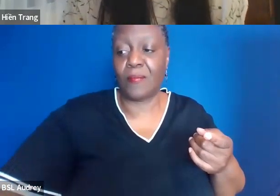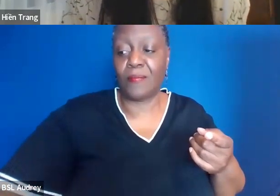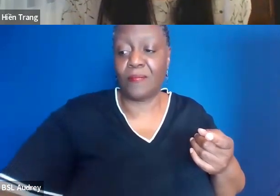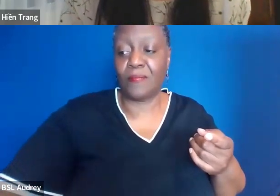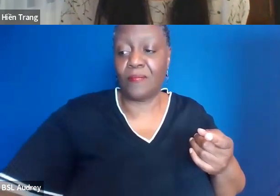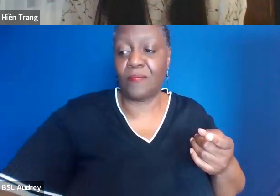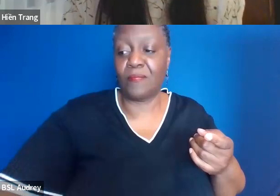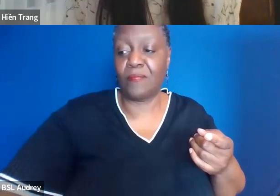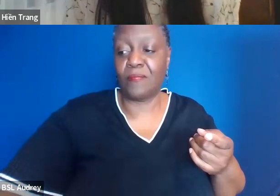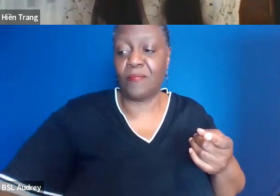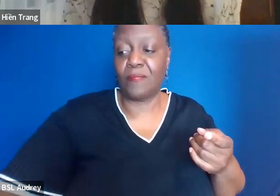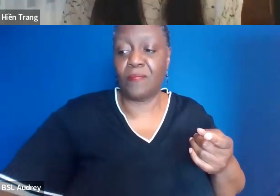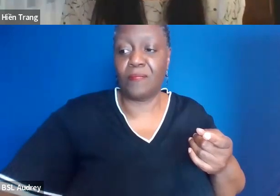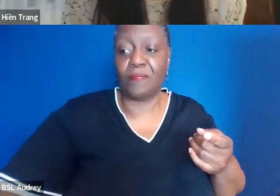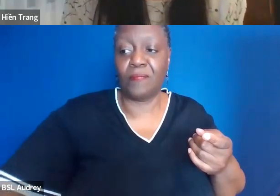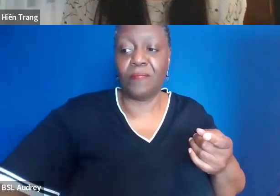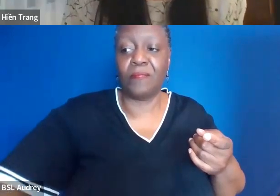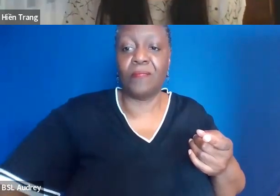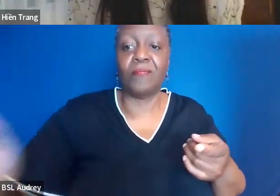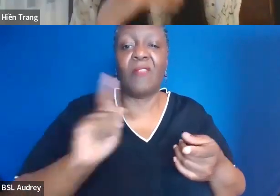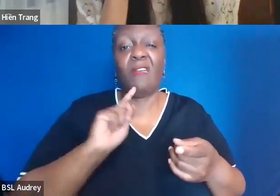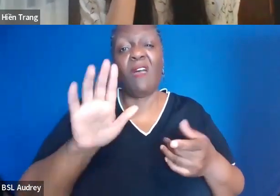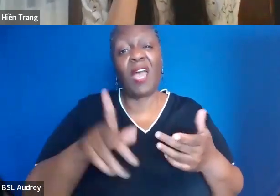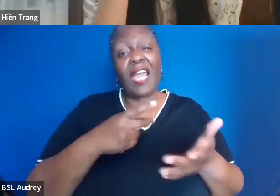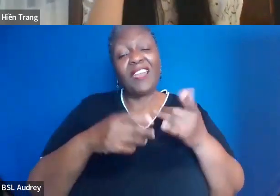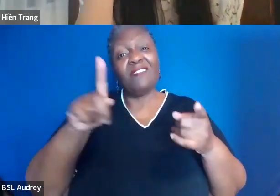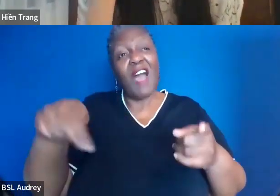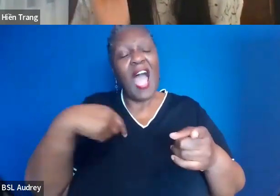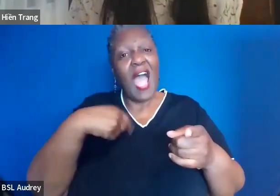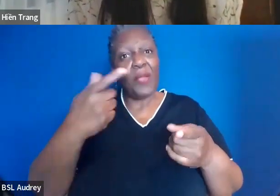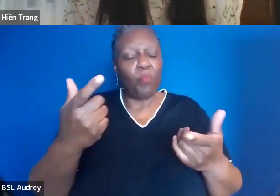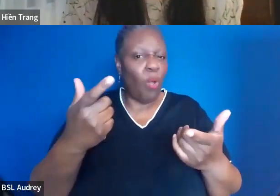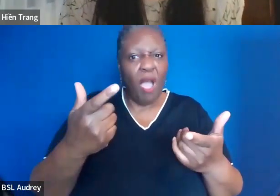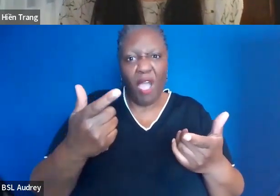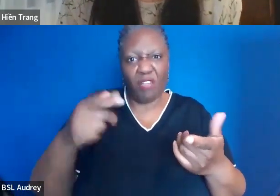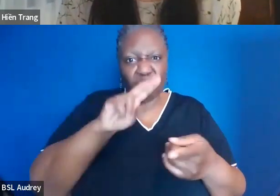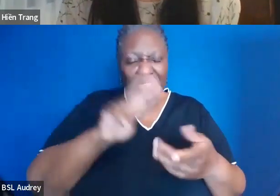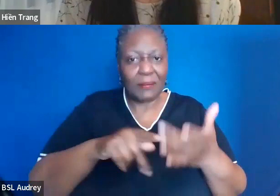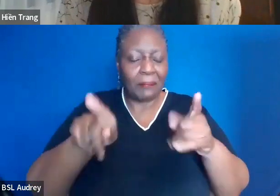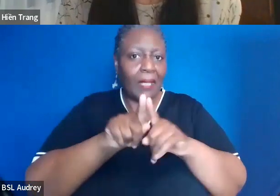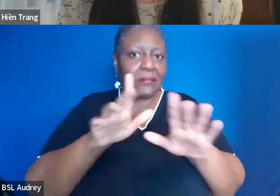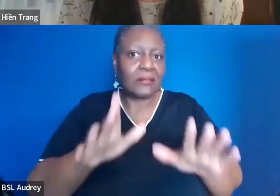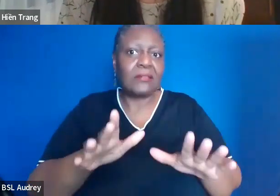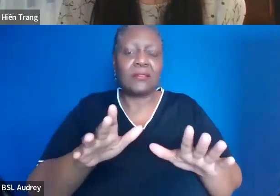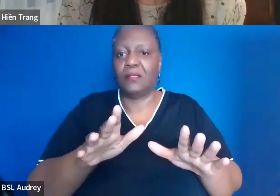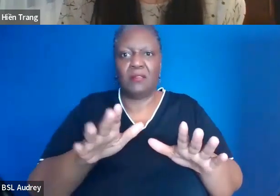Would I keep writing poems if I were a shark, when I couldn’t use poems as a trap to hunt?